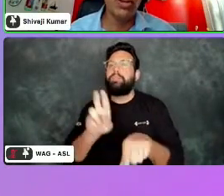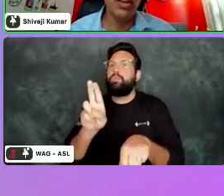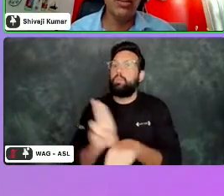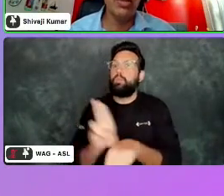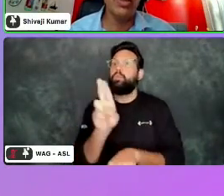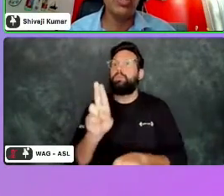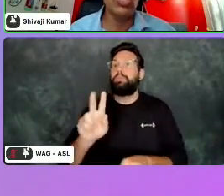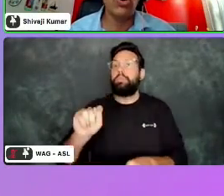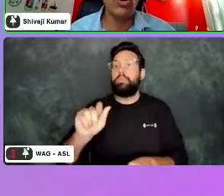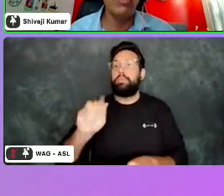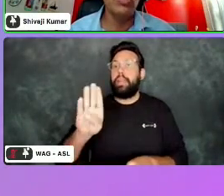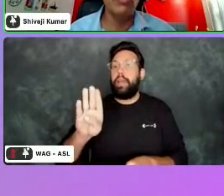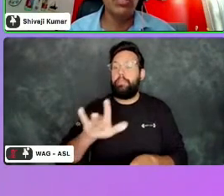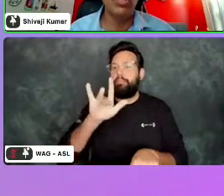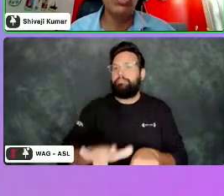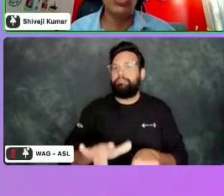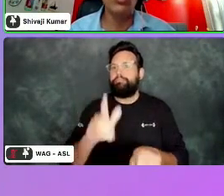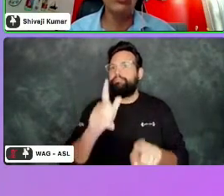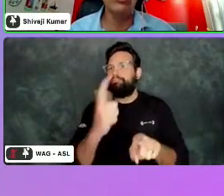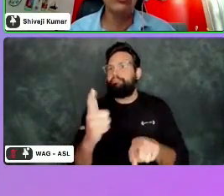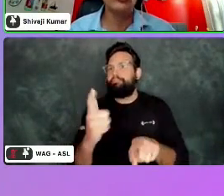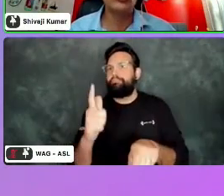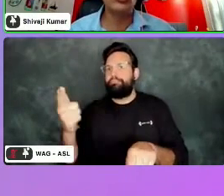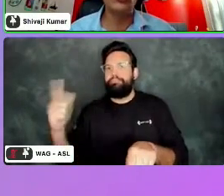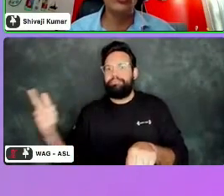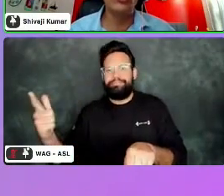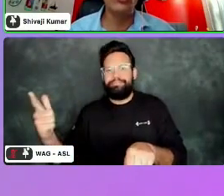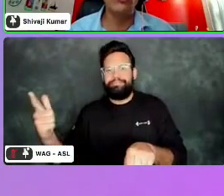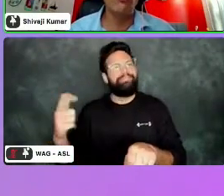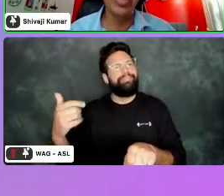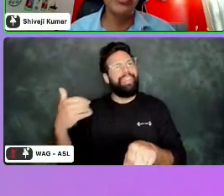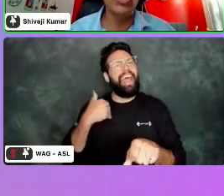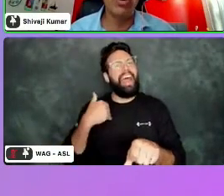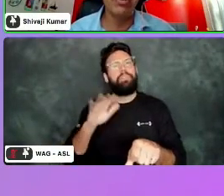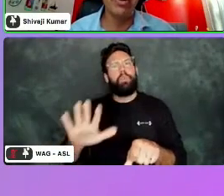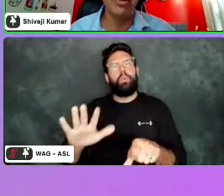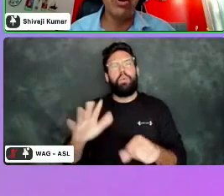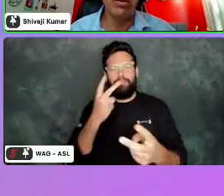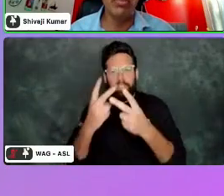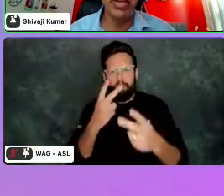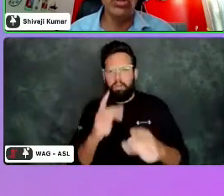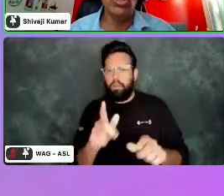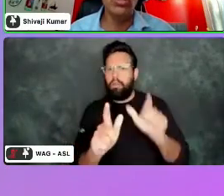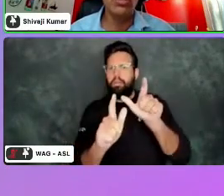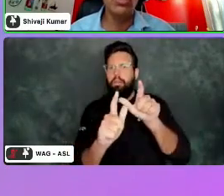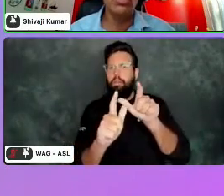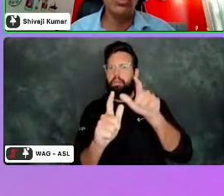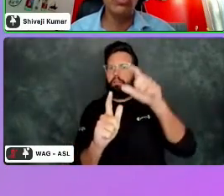your visual indicator is always visible to you, so that you know where you are on the page.